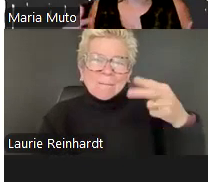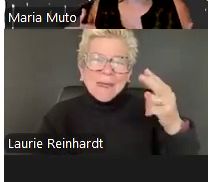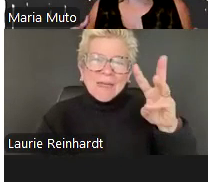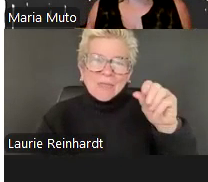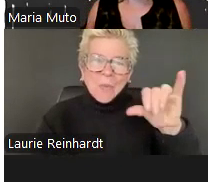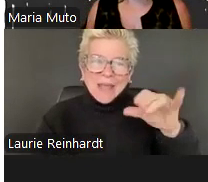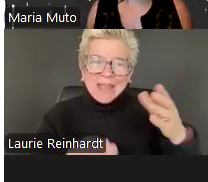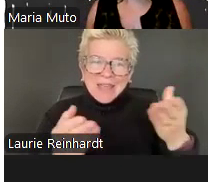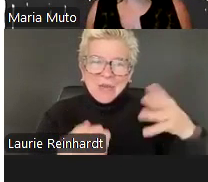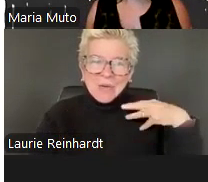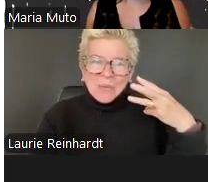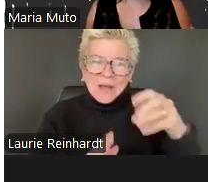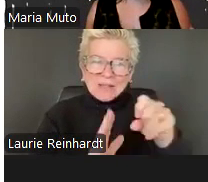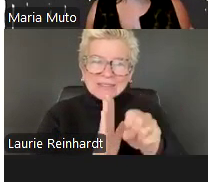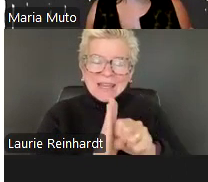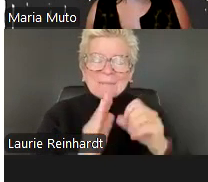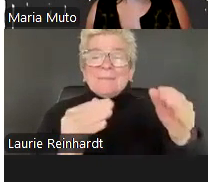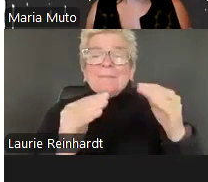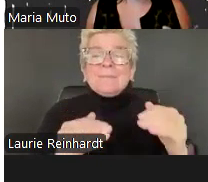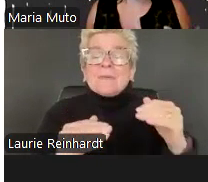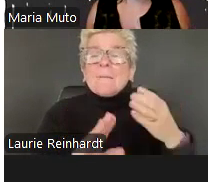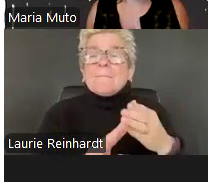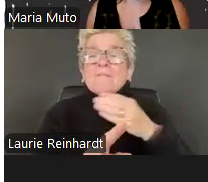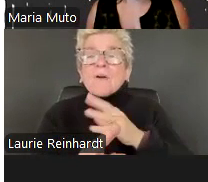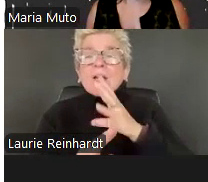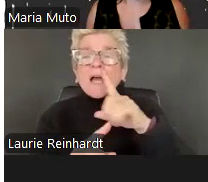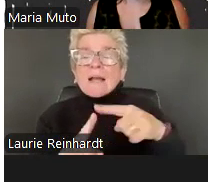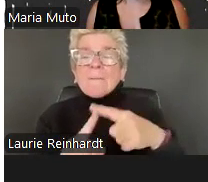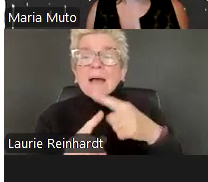What I do want to highlight before moving on to talk about a specific graduation pathway